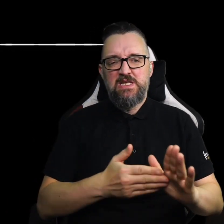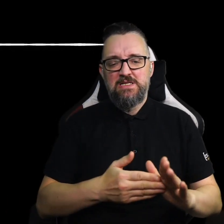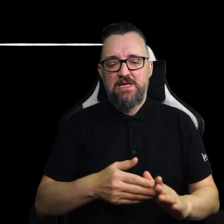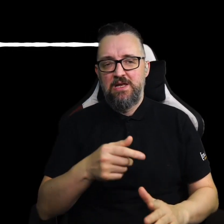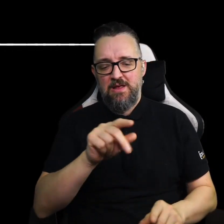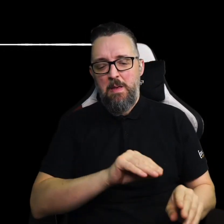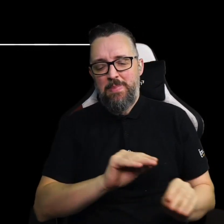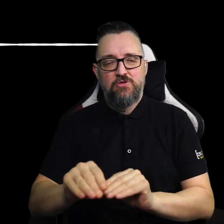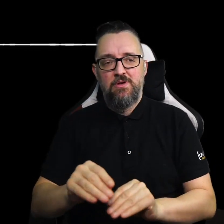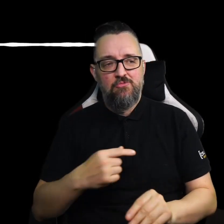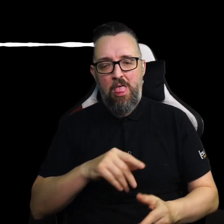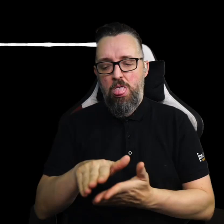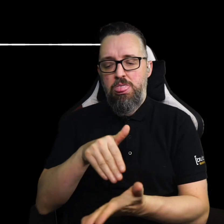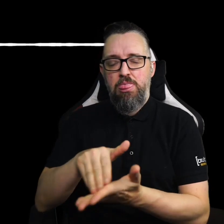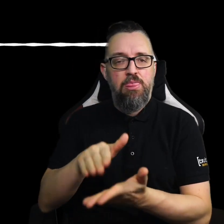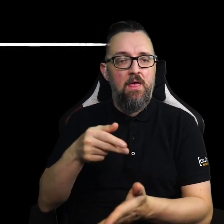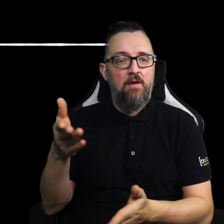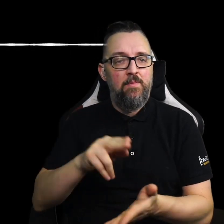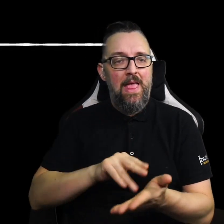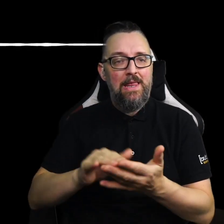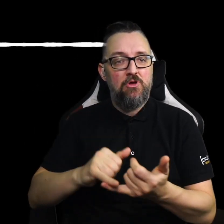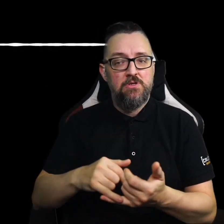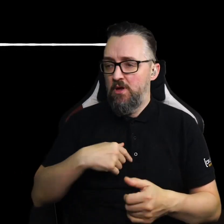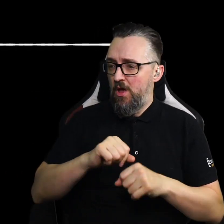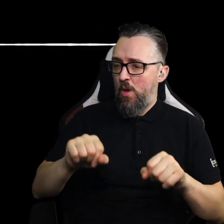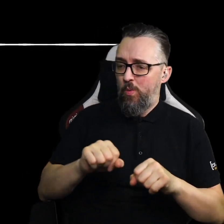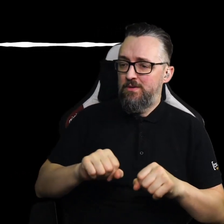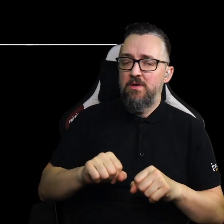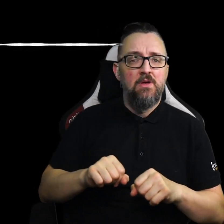who wouldn't live in this country for decades waiting to have six life threatening surgeries